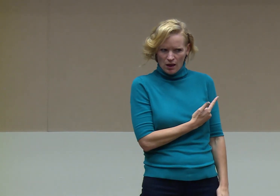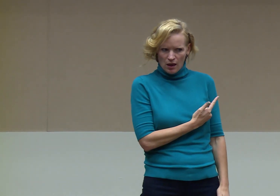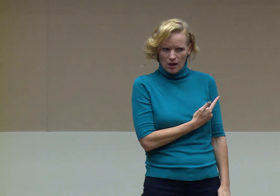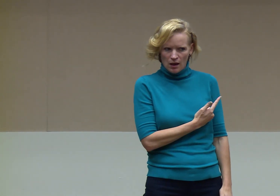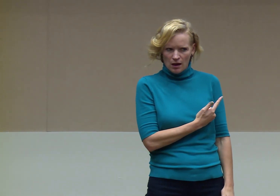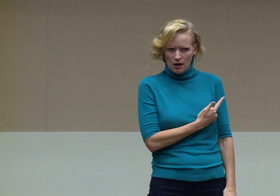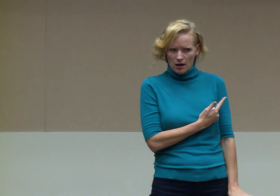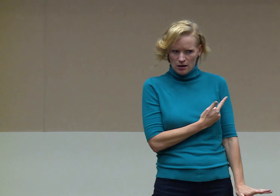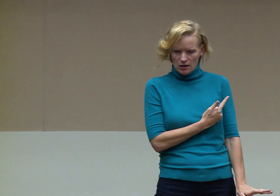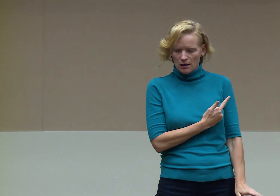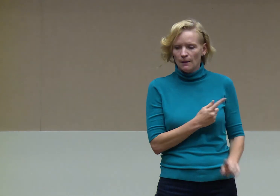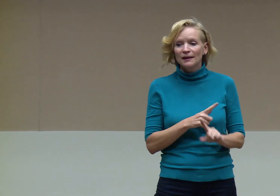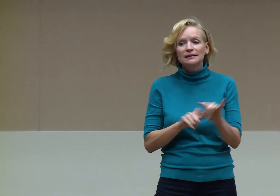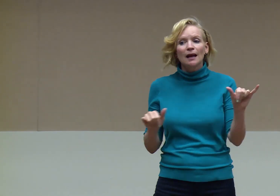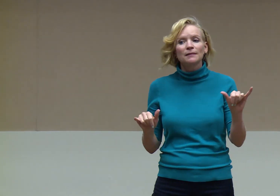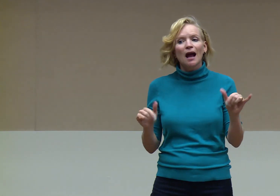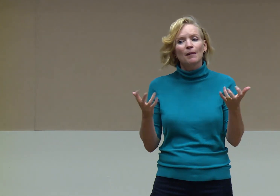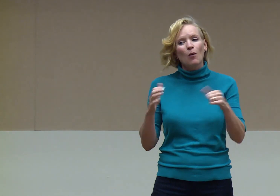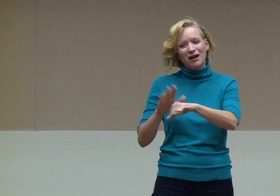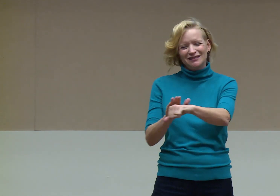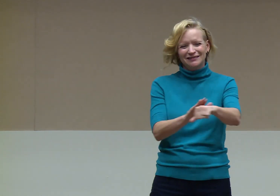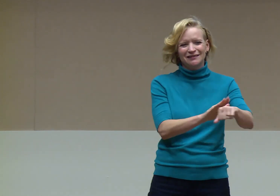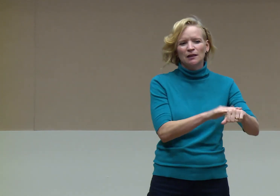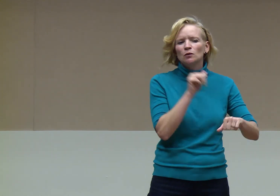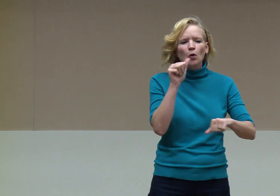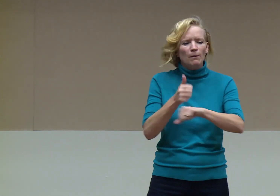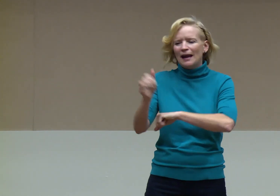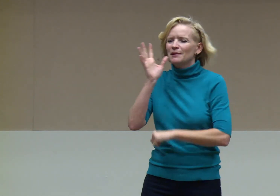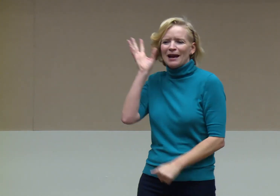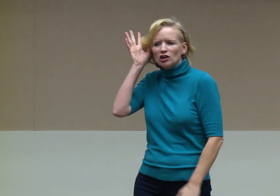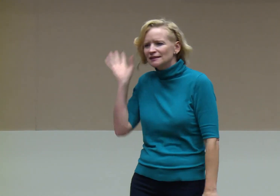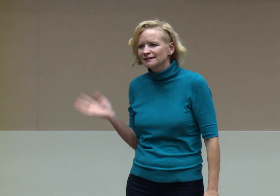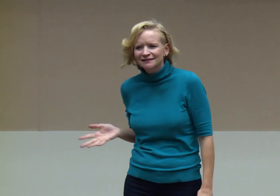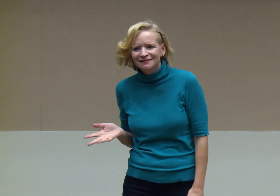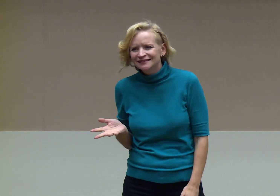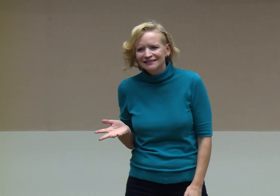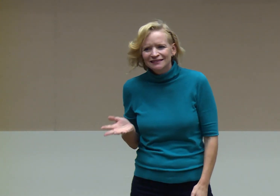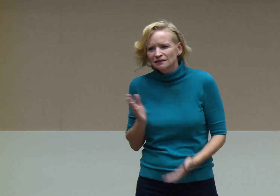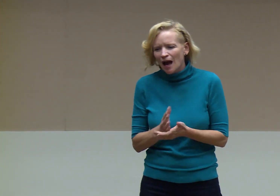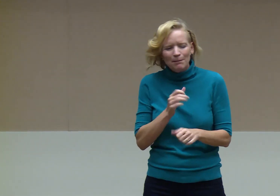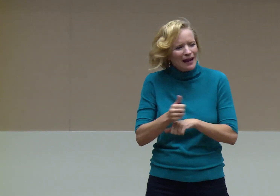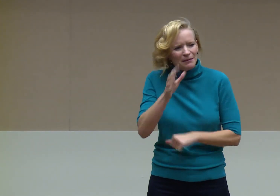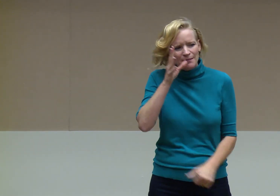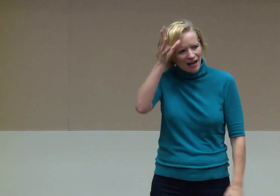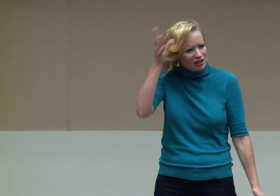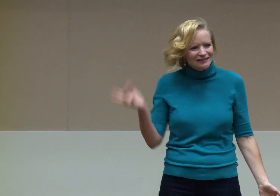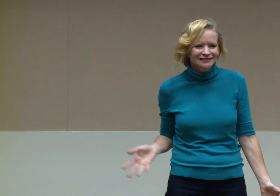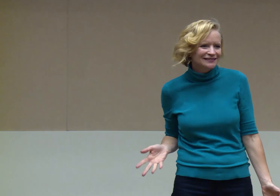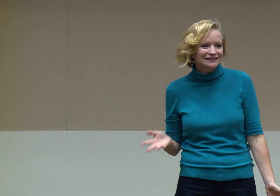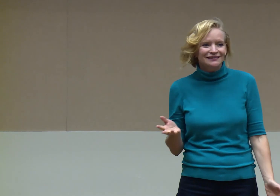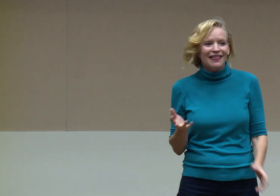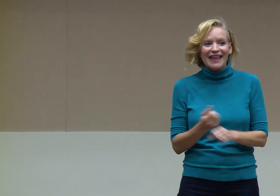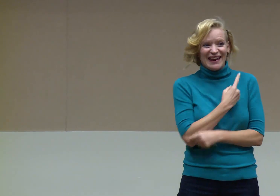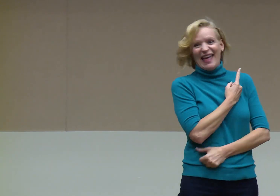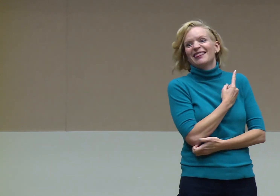or, um, prove that this is not true, this statement. Now, I want to also caution you not to blame parents.